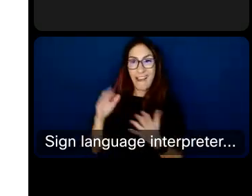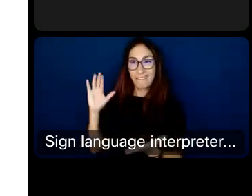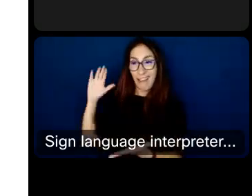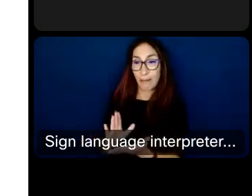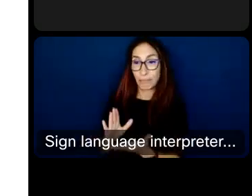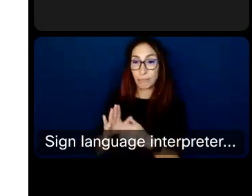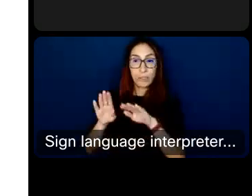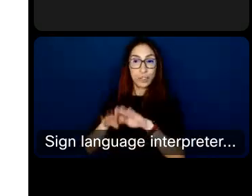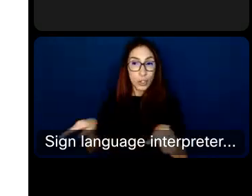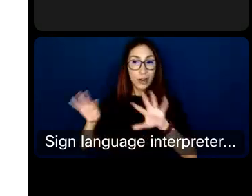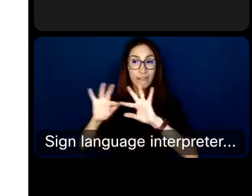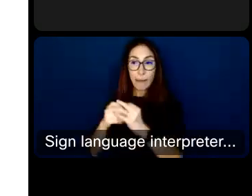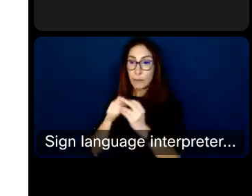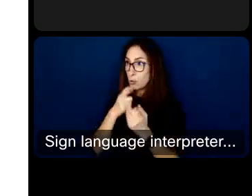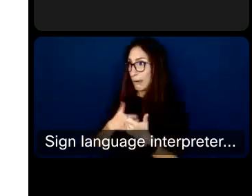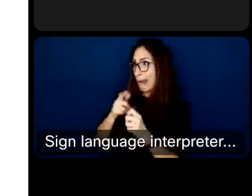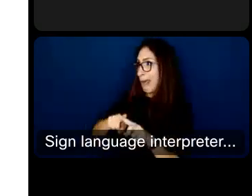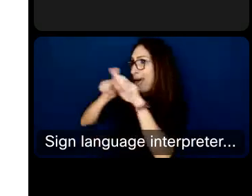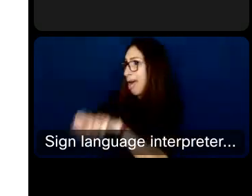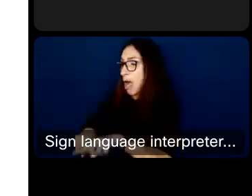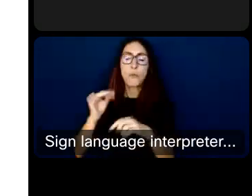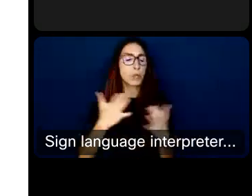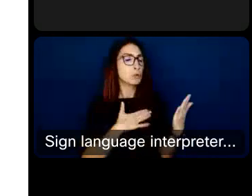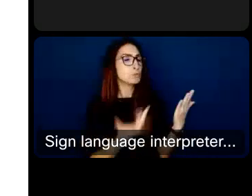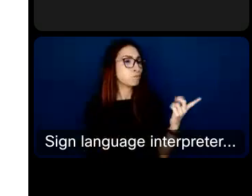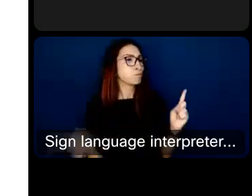available to provide that type of care. So really thinking